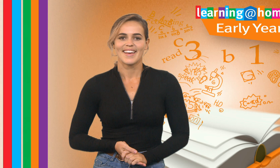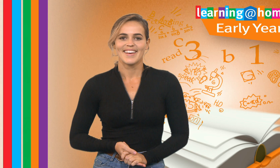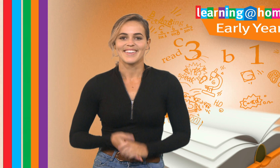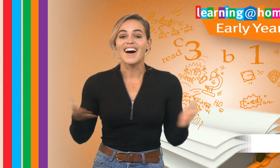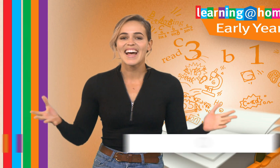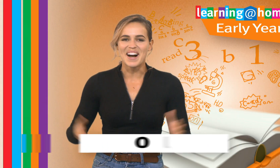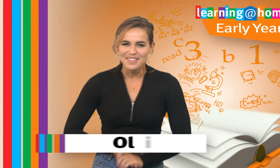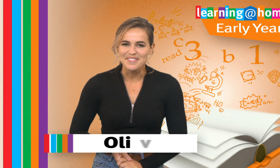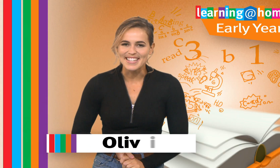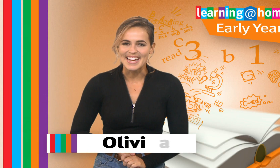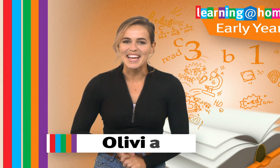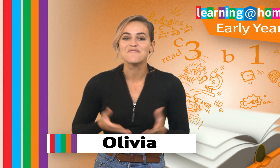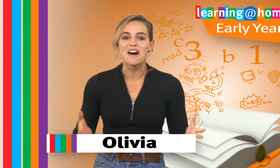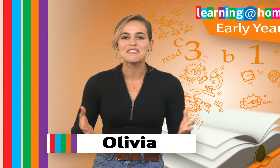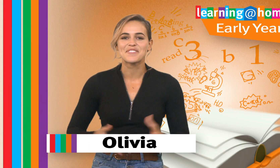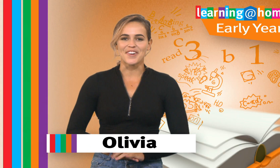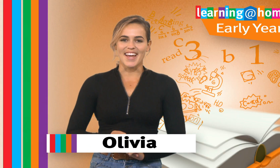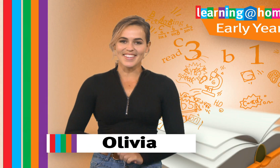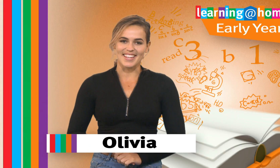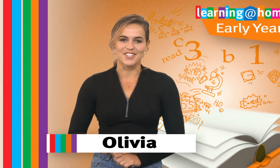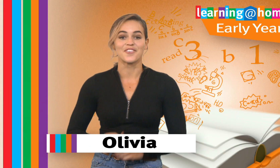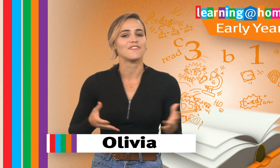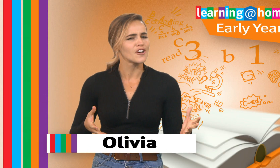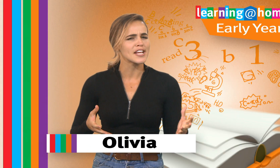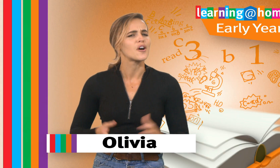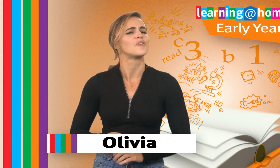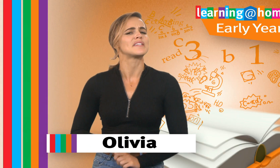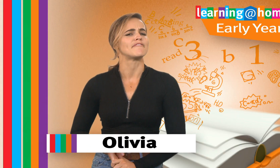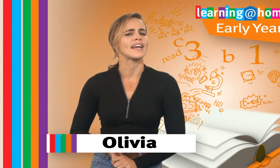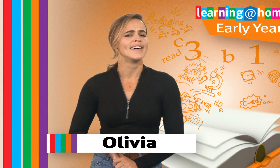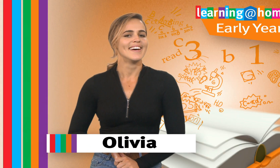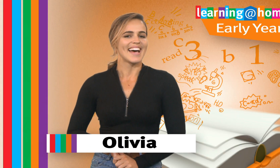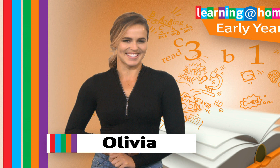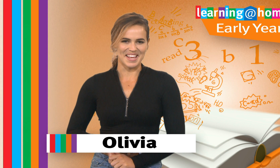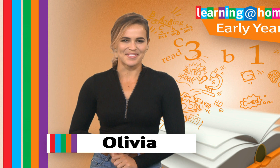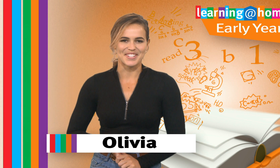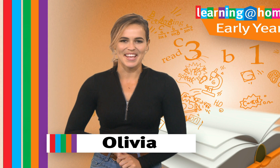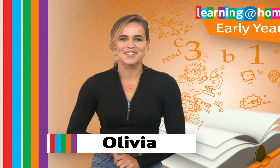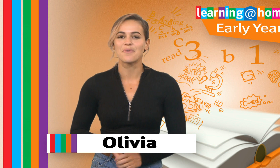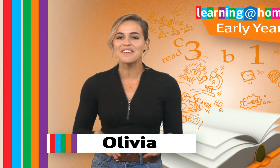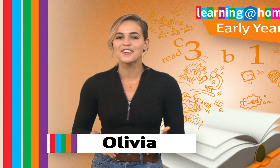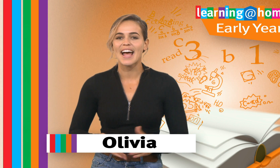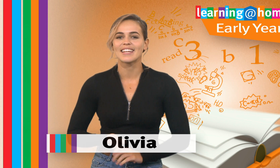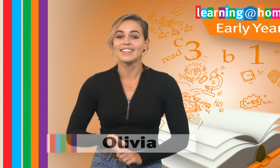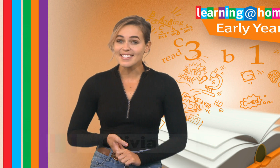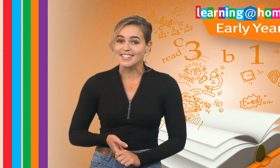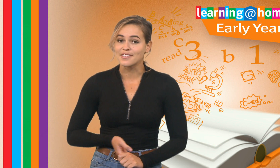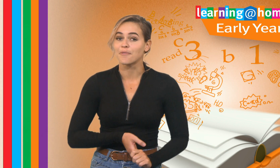Hi, I'm Olivia Dean, and welcome to another session of Learning@Home TV. As the name suggests, we've created lessons,